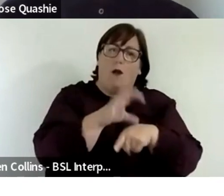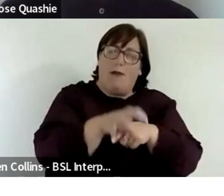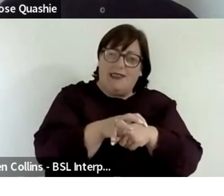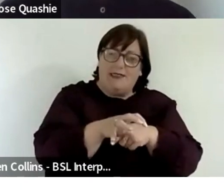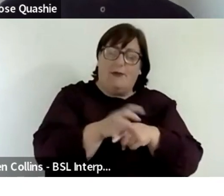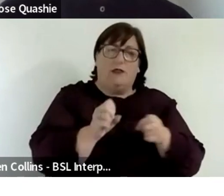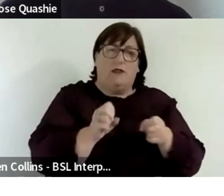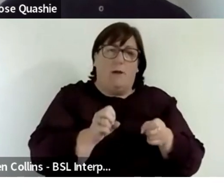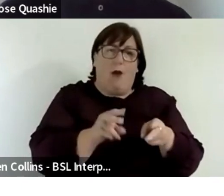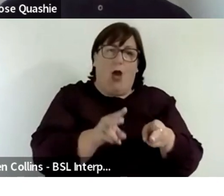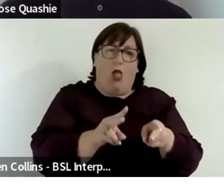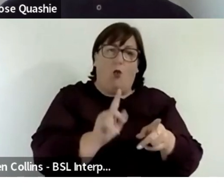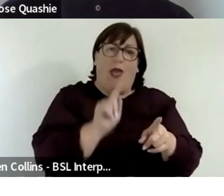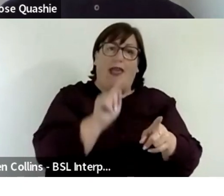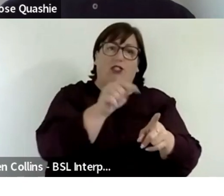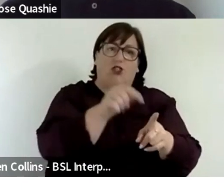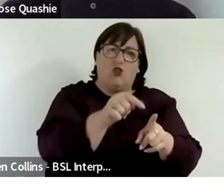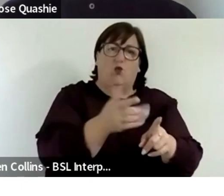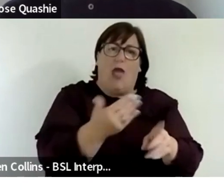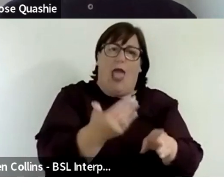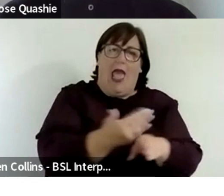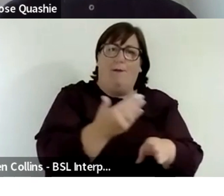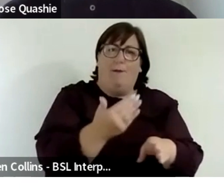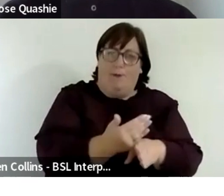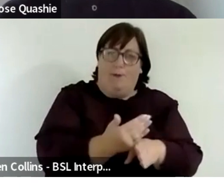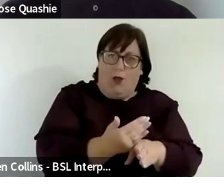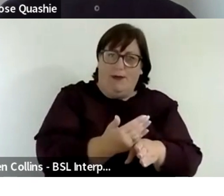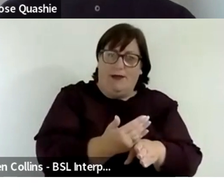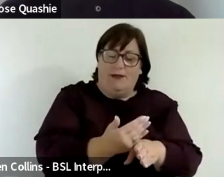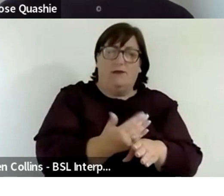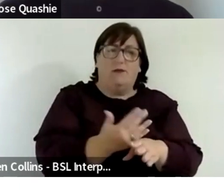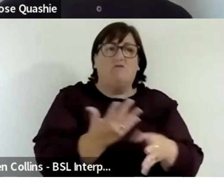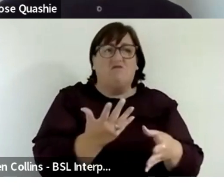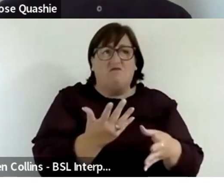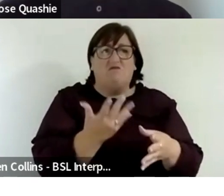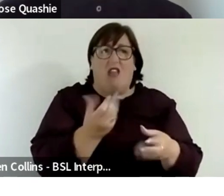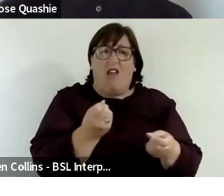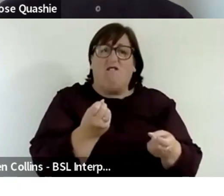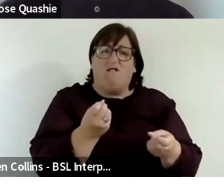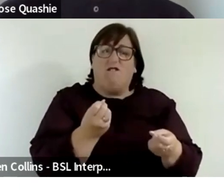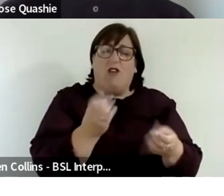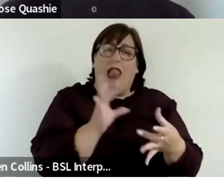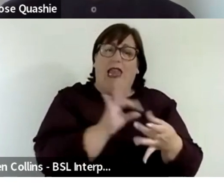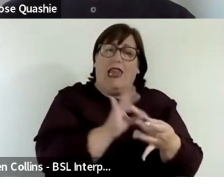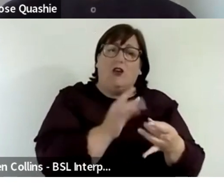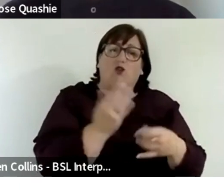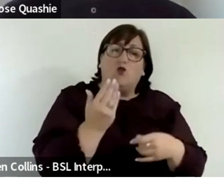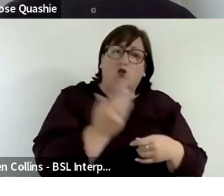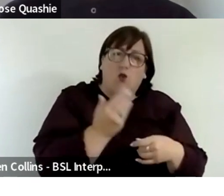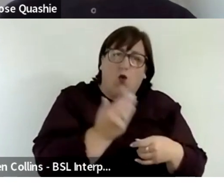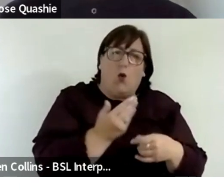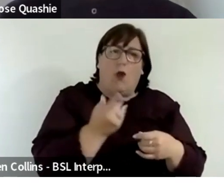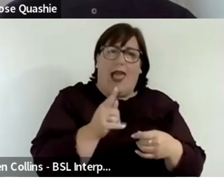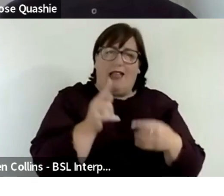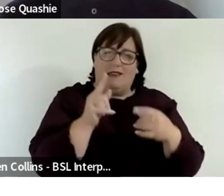working with schools, working with FE colleges and upskilling the existing workforce.